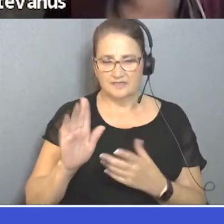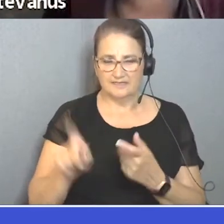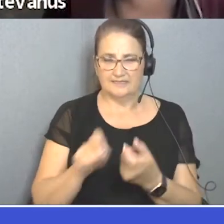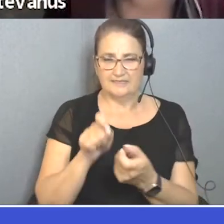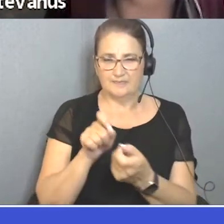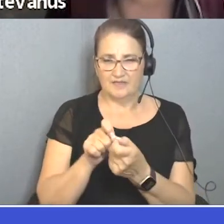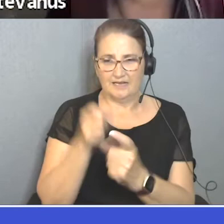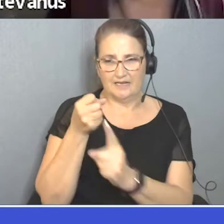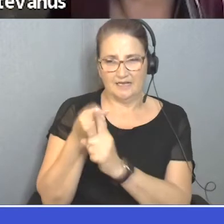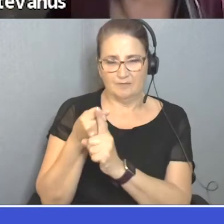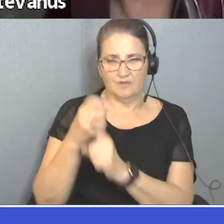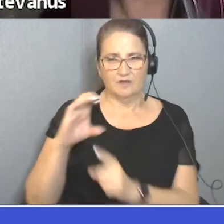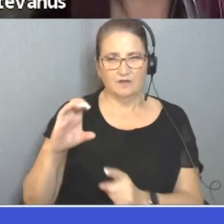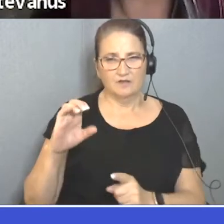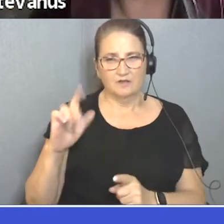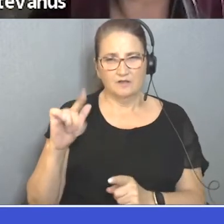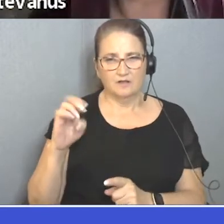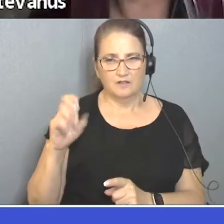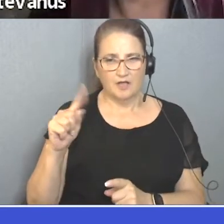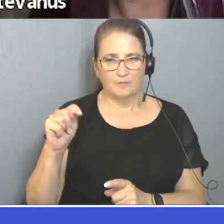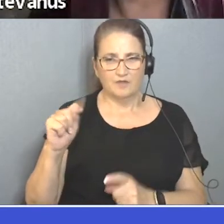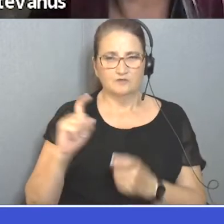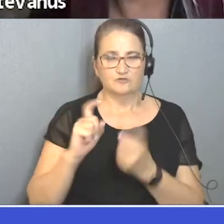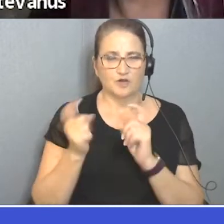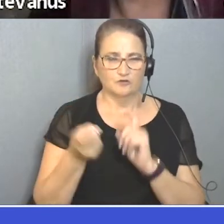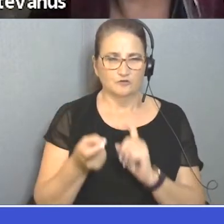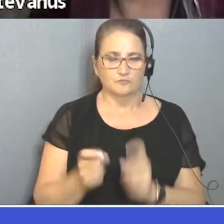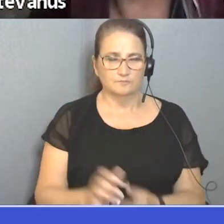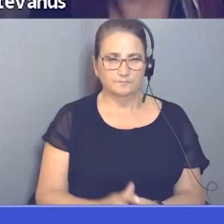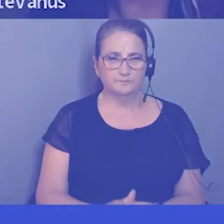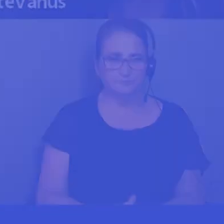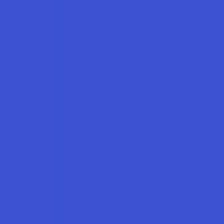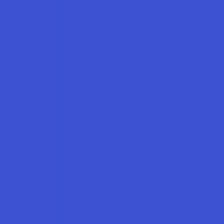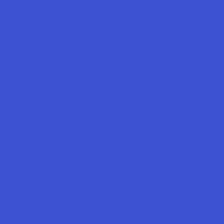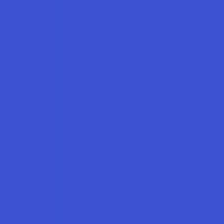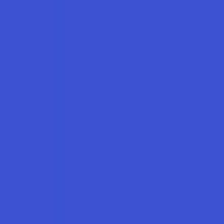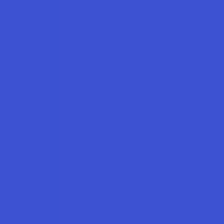stakeholder in regards specifically to the impacts of climate change?